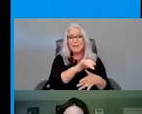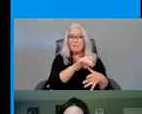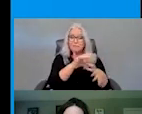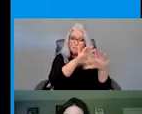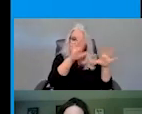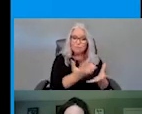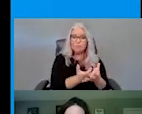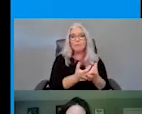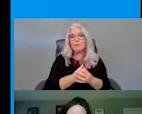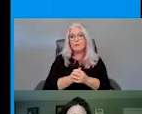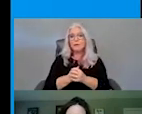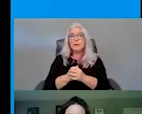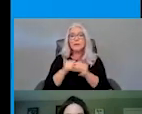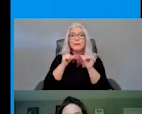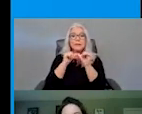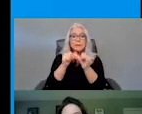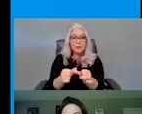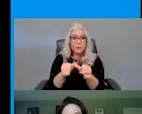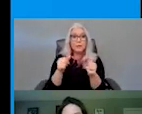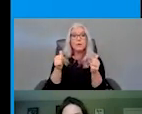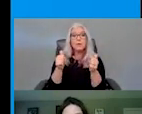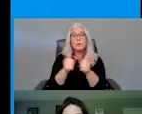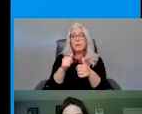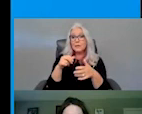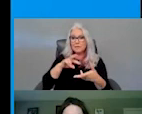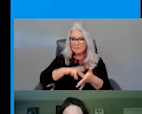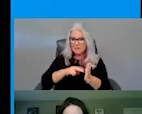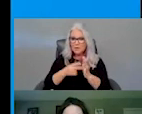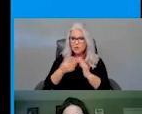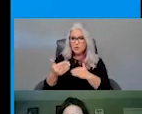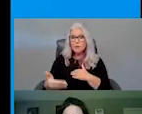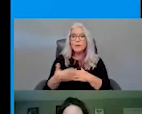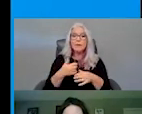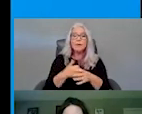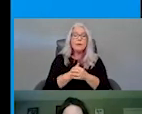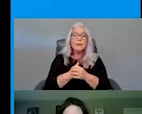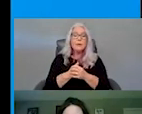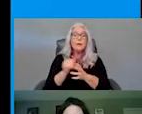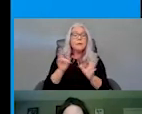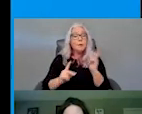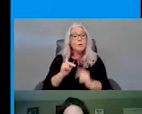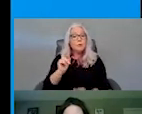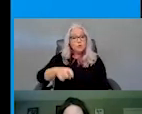definition, all people should freely openly and without pity accommodate any person with a